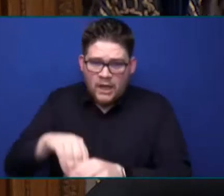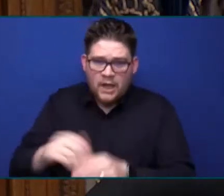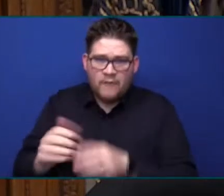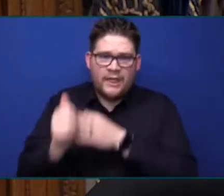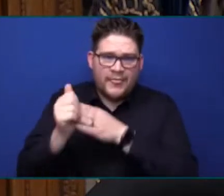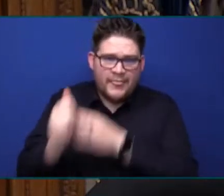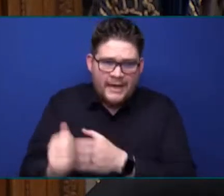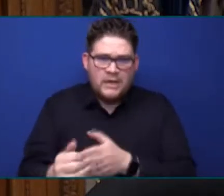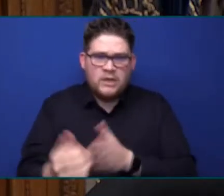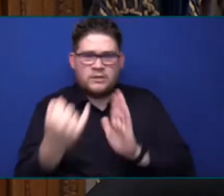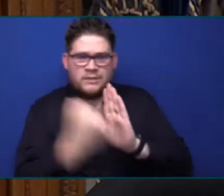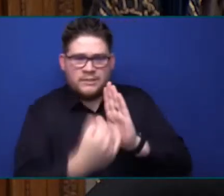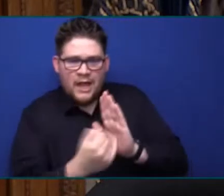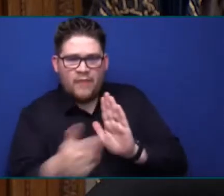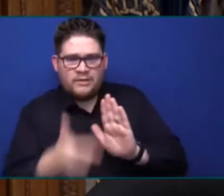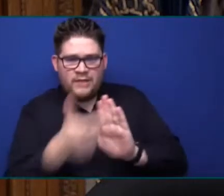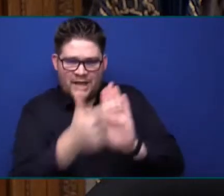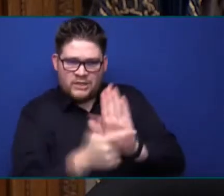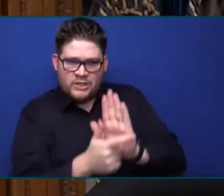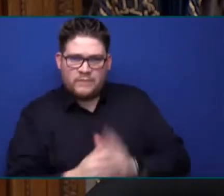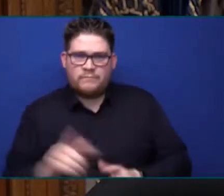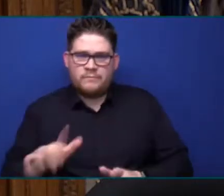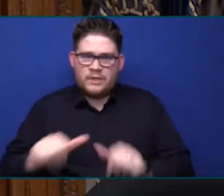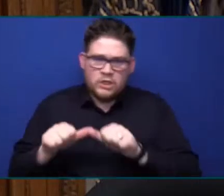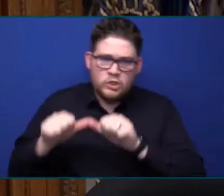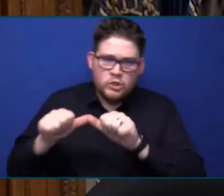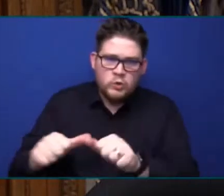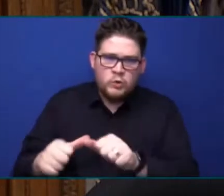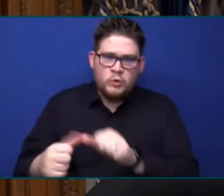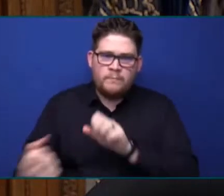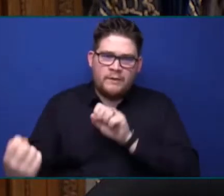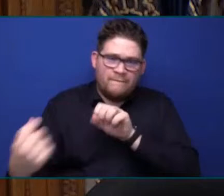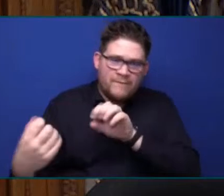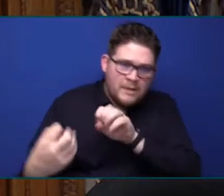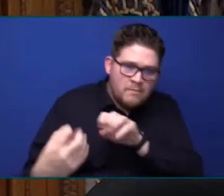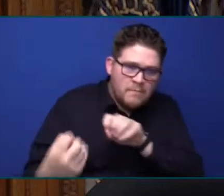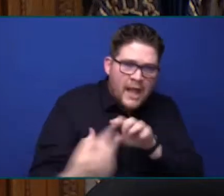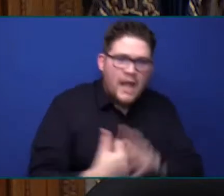we’ll be able to ensure all British Columbians can participate fully in their communities.